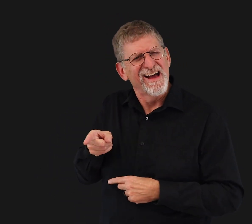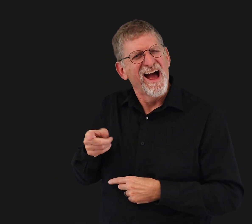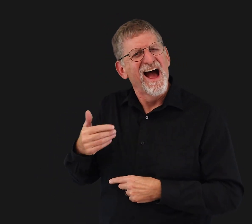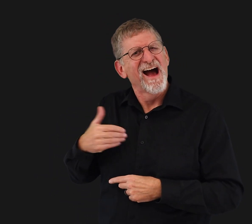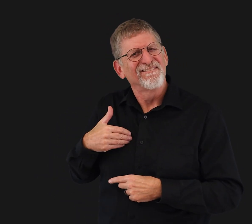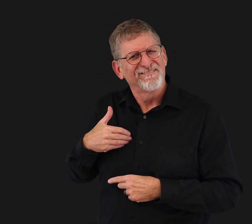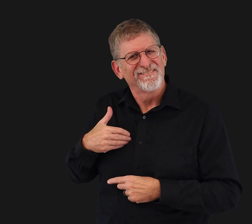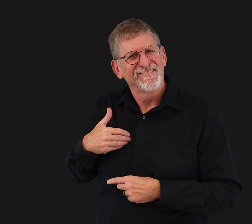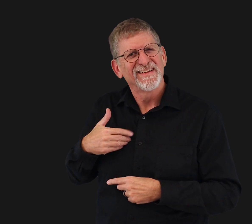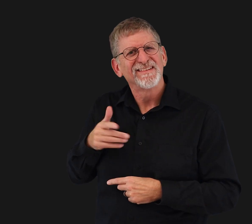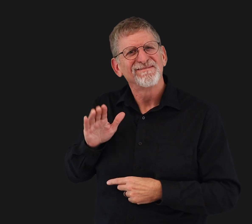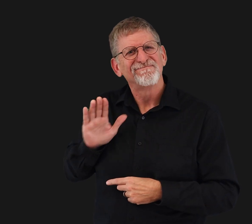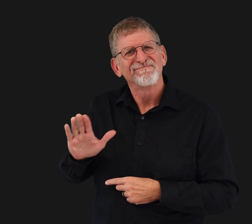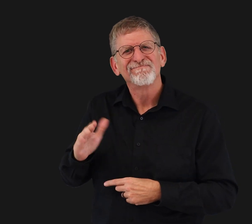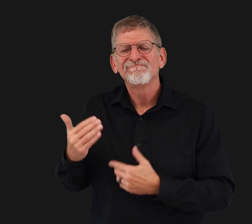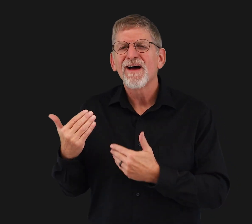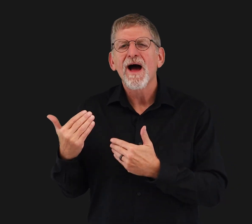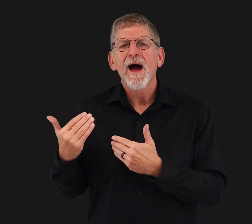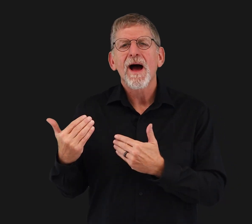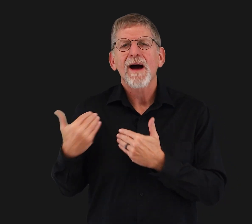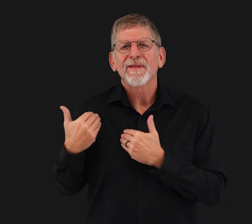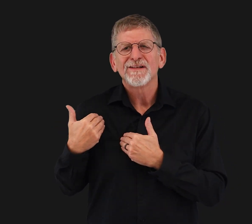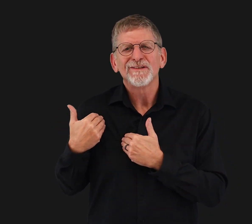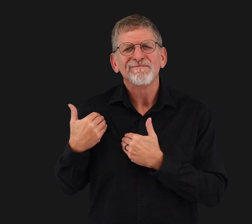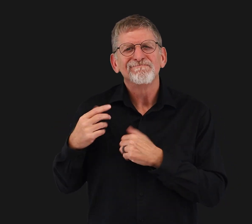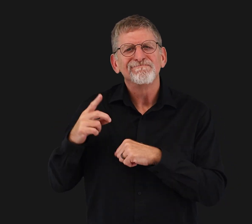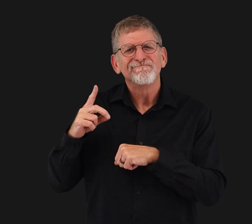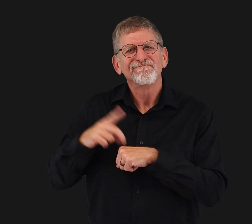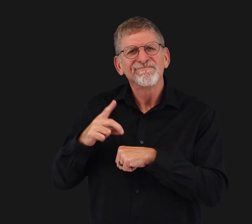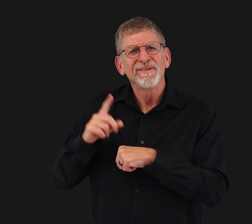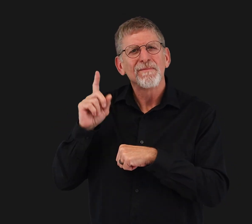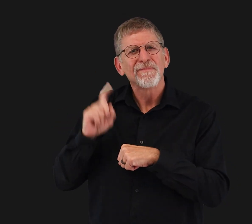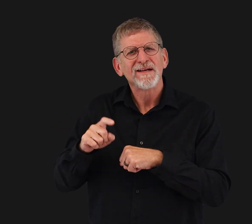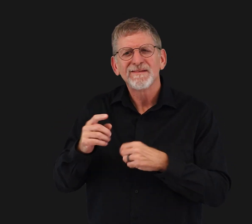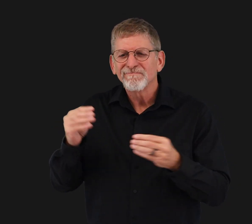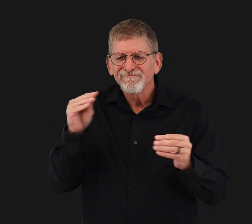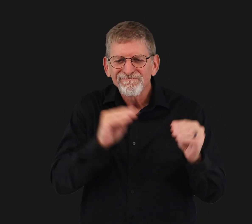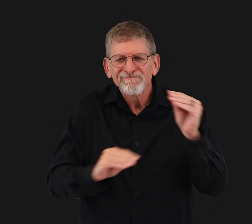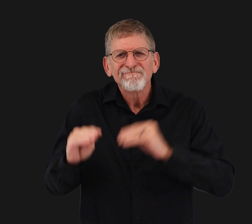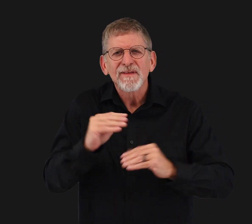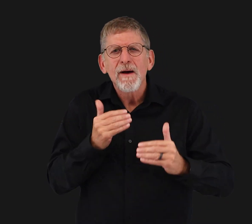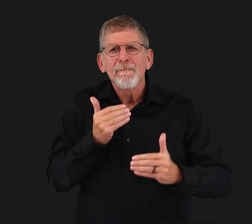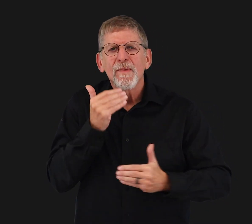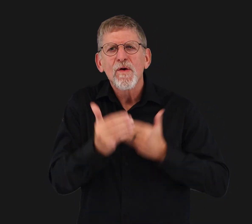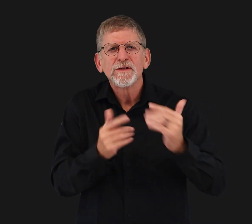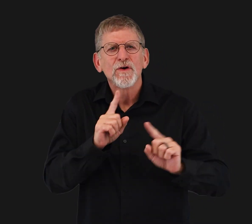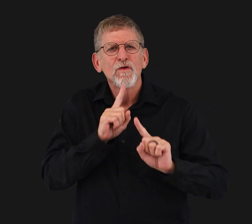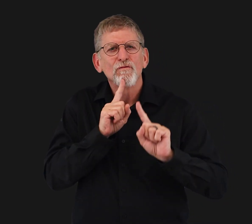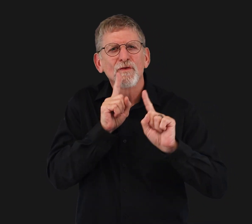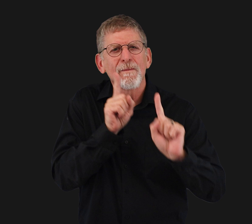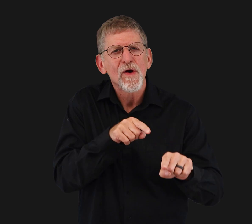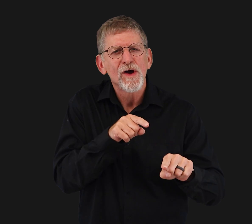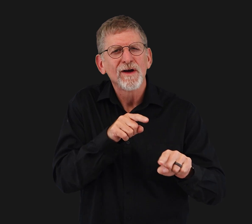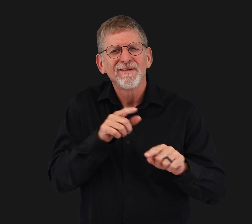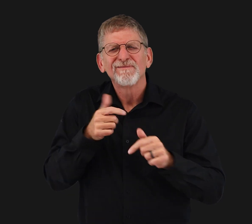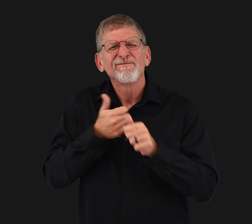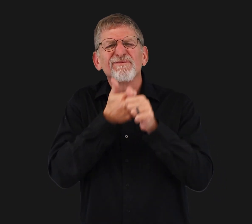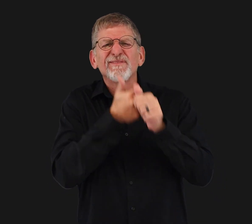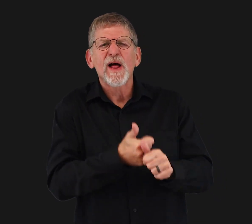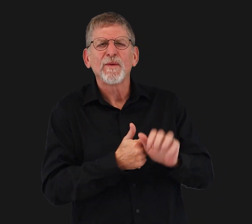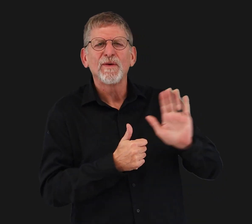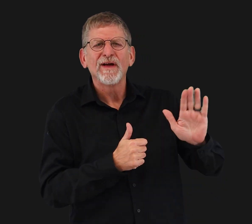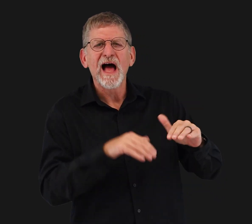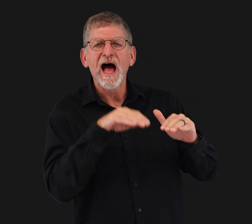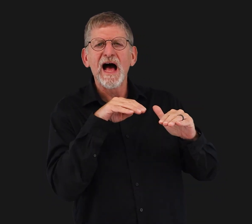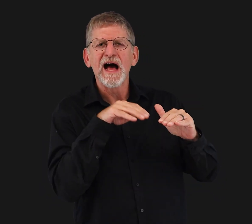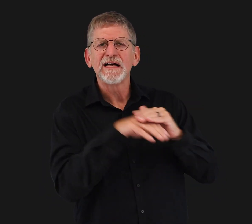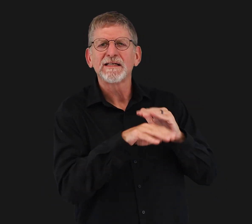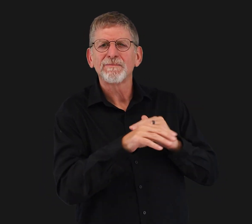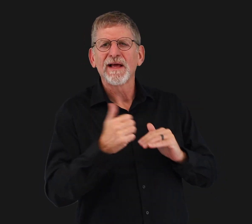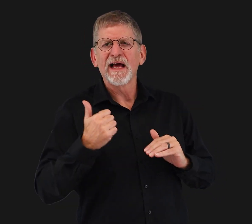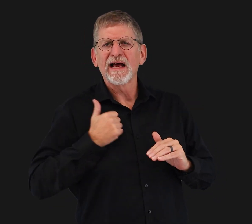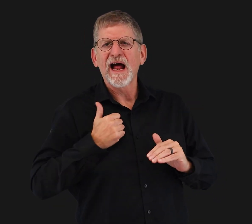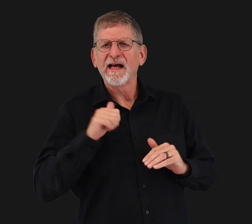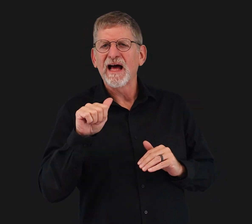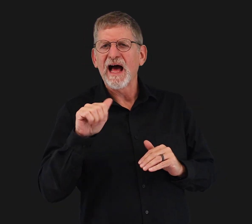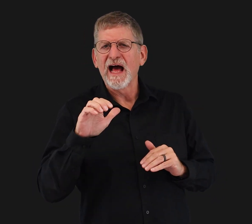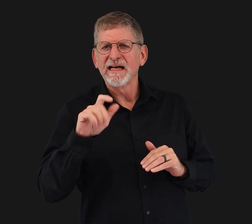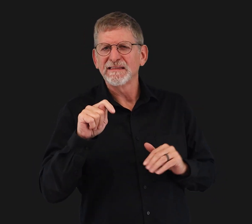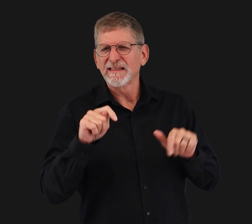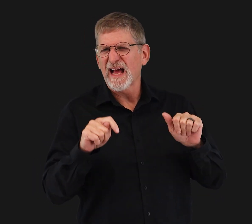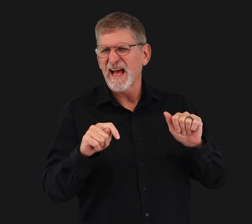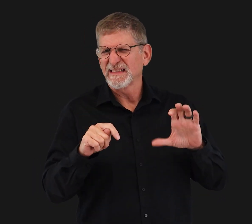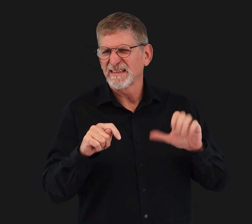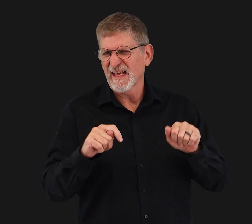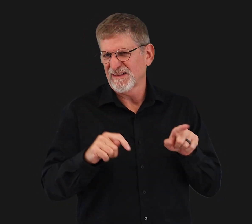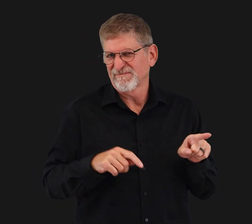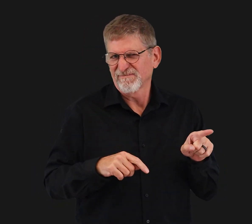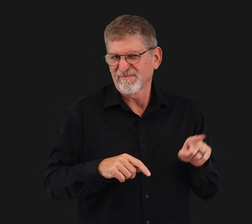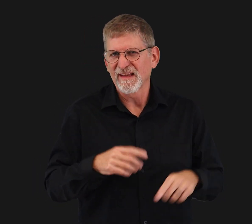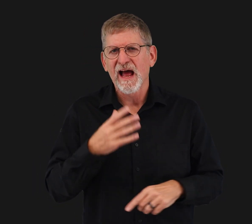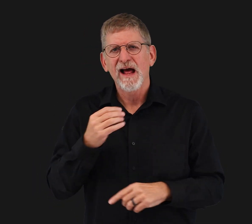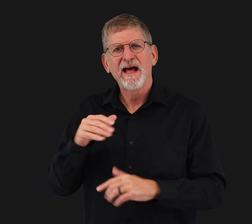we have prepared this progress report as part of the Commission’s obligations under the Accessible Canada Act (ACA)